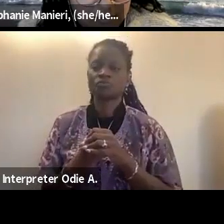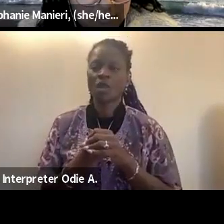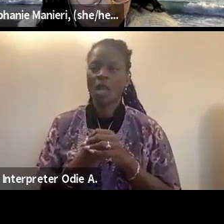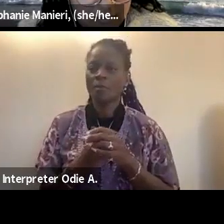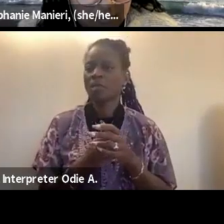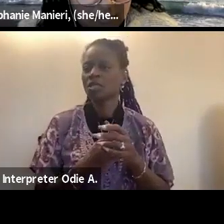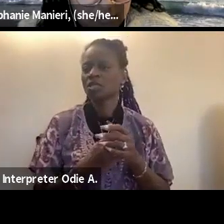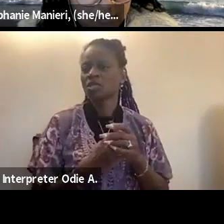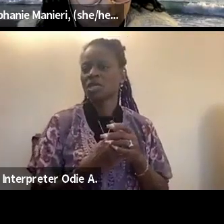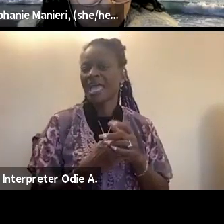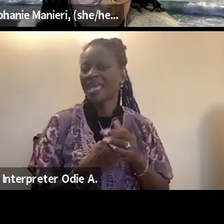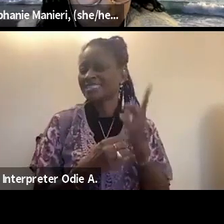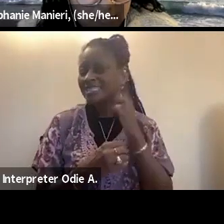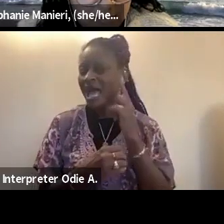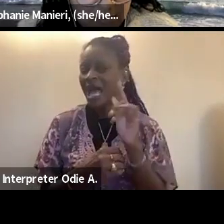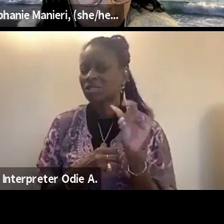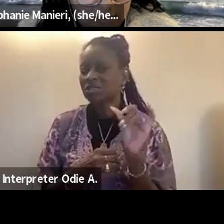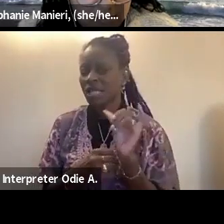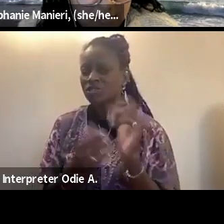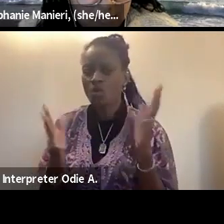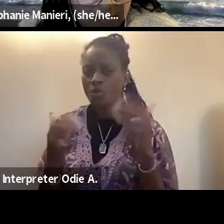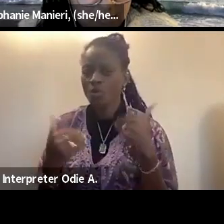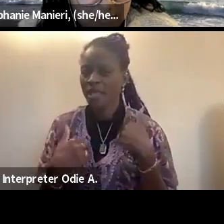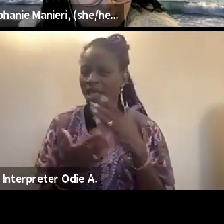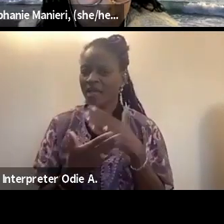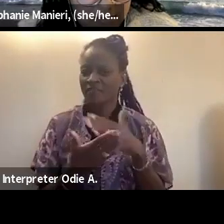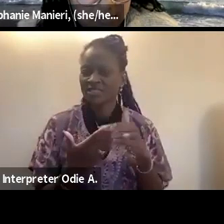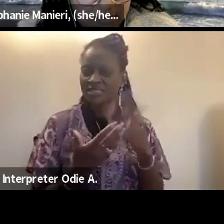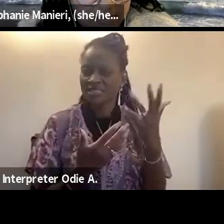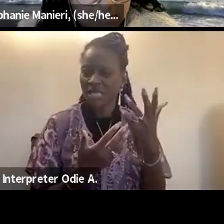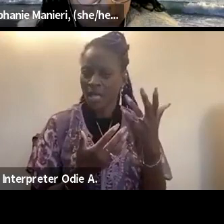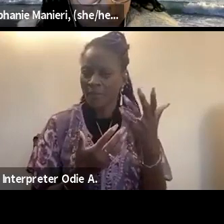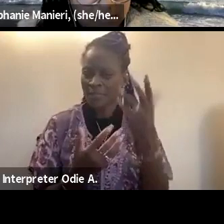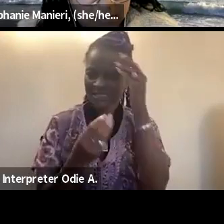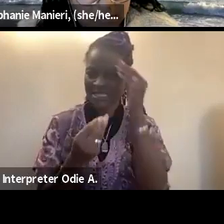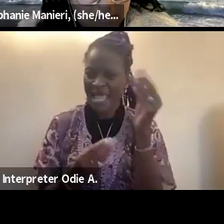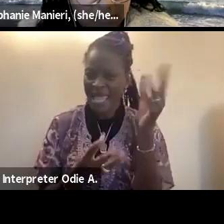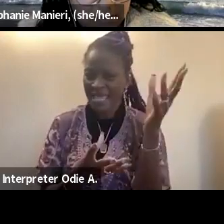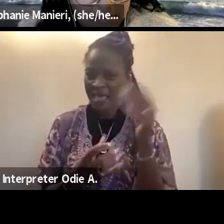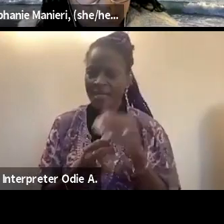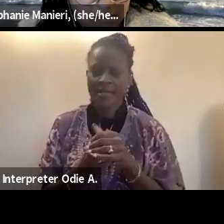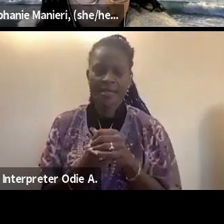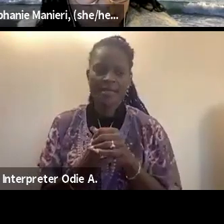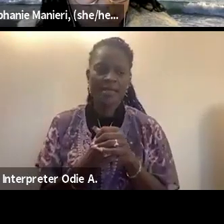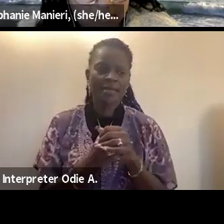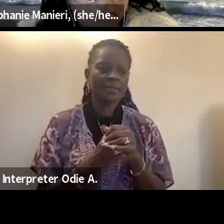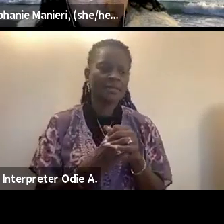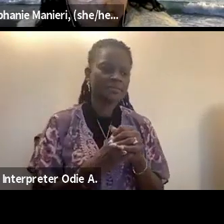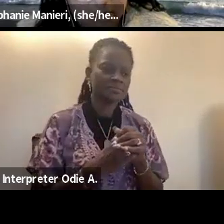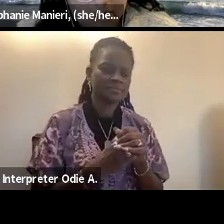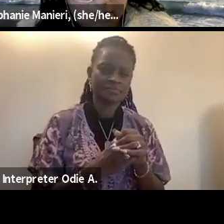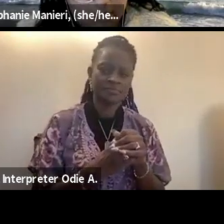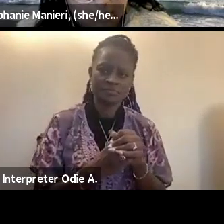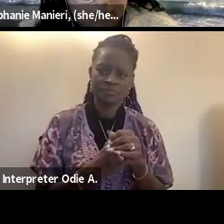It sounds like from individual units or organizations, but we are going to be able to provide some aggregate data.